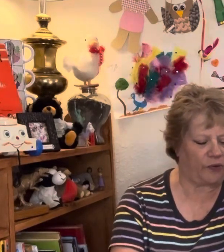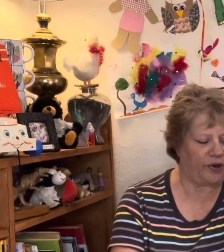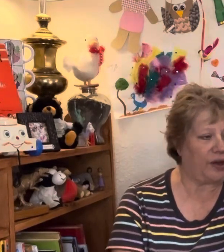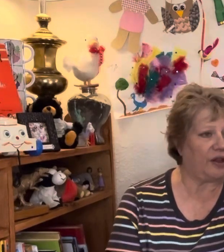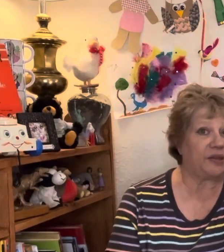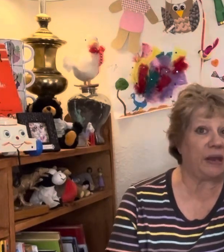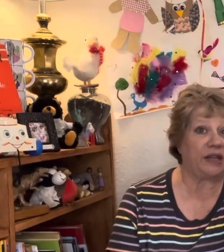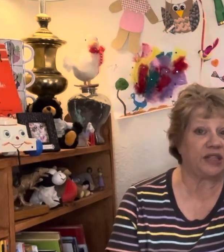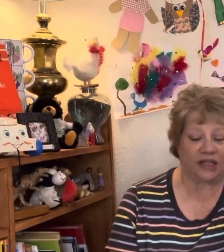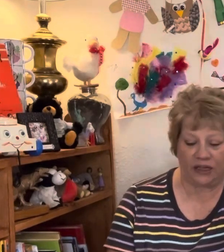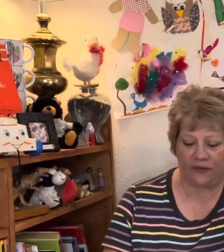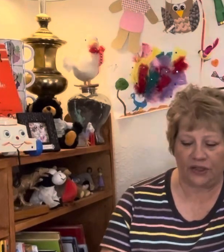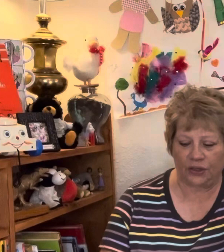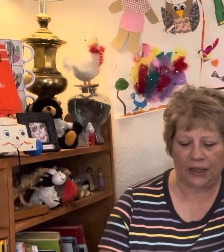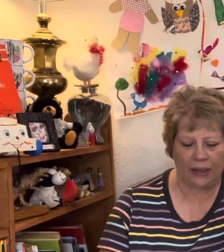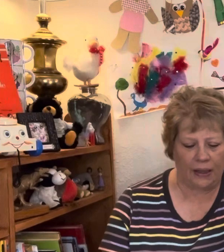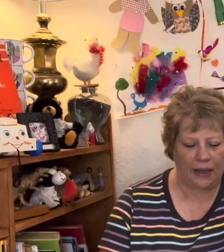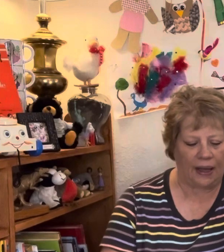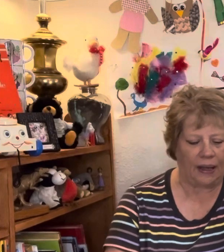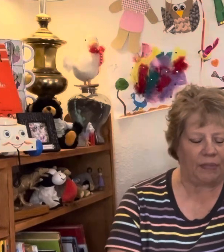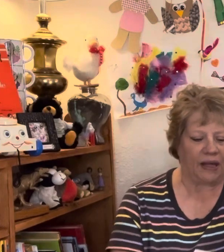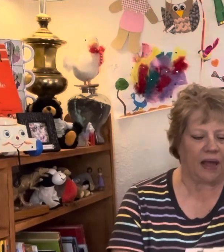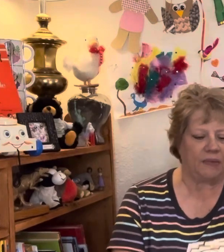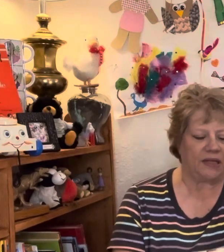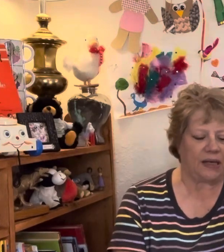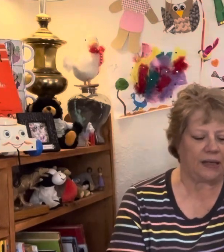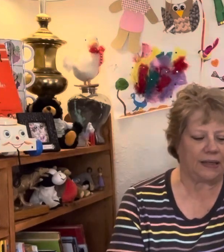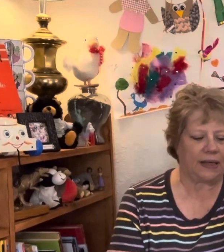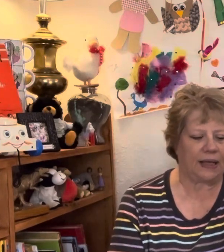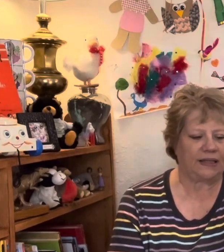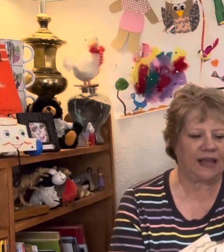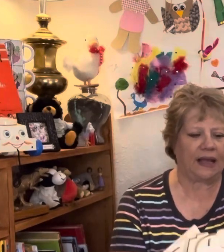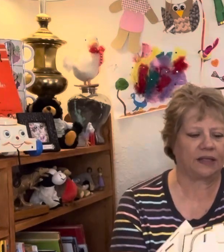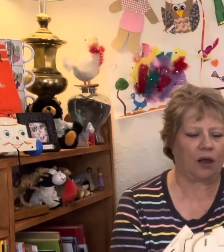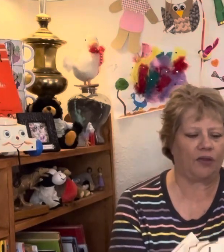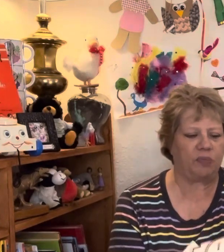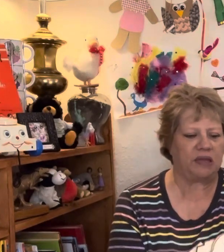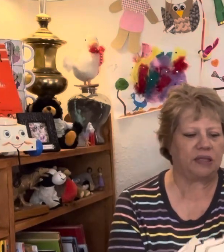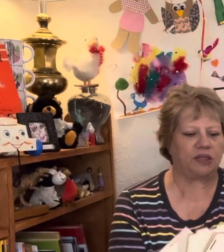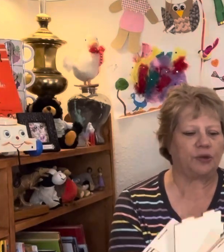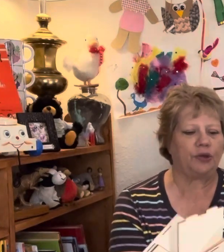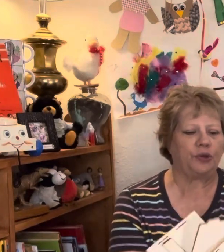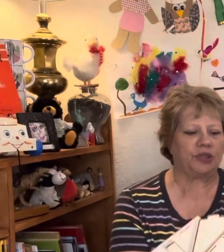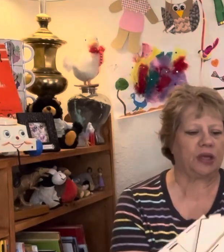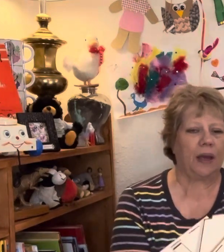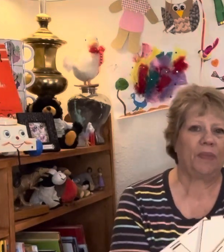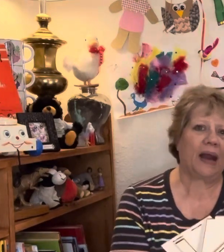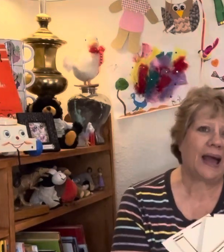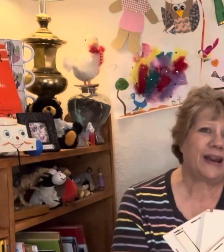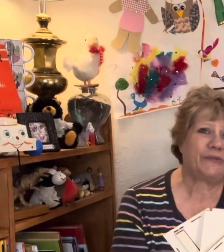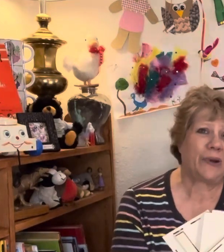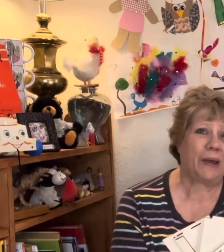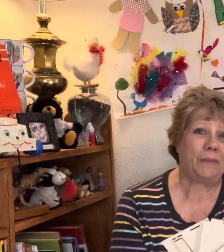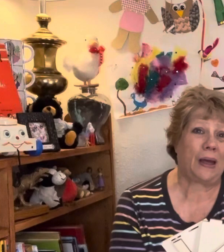for y'all to make just individually. It comes in a set. All the pieces are loose. But I got it from